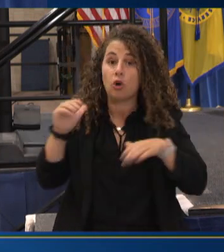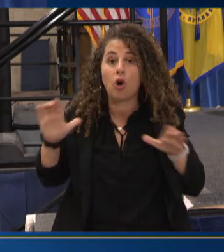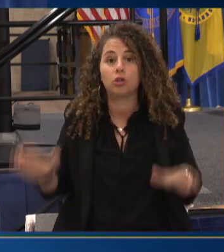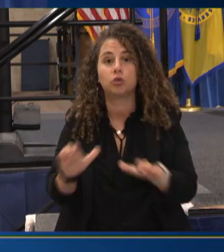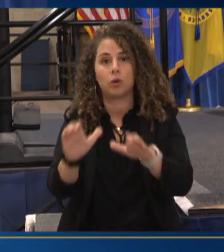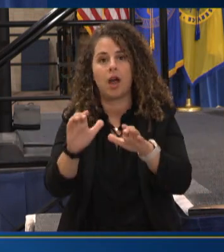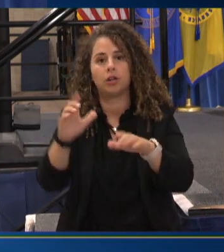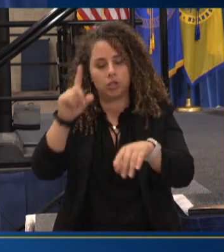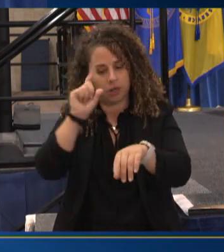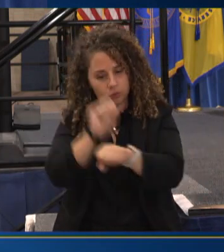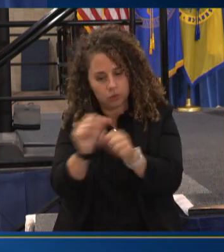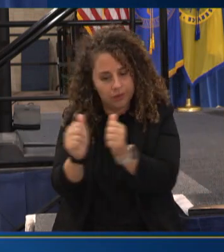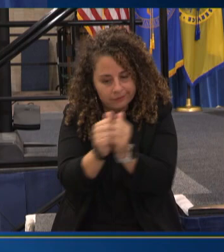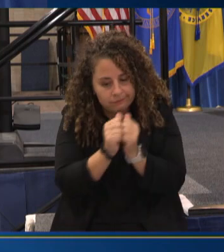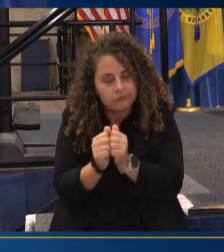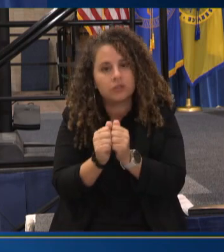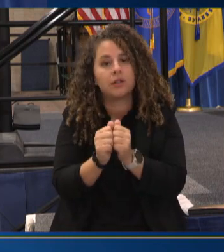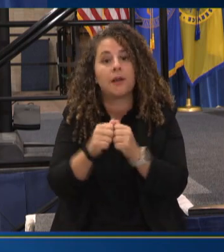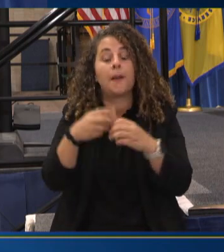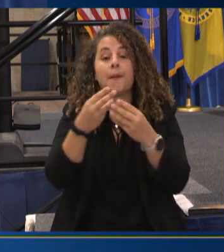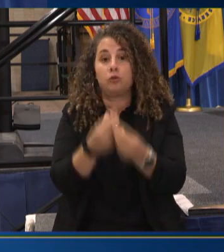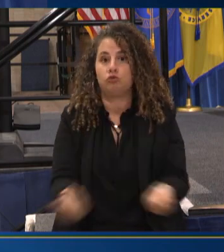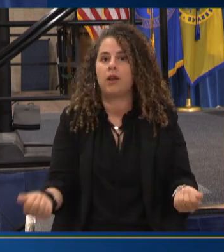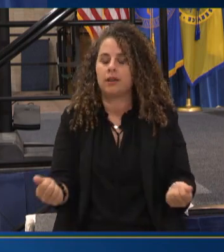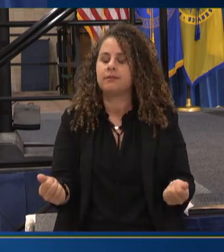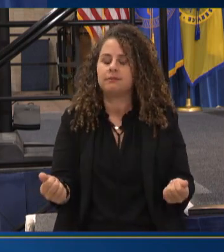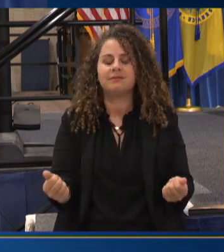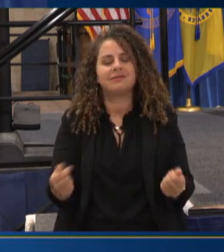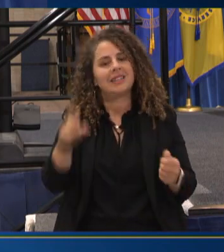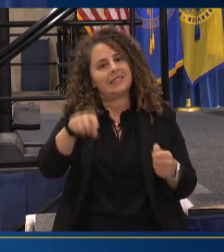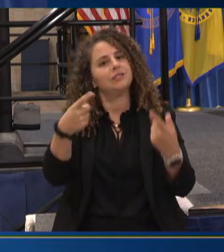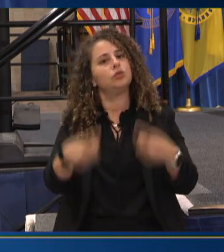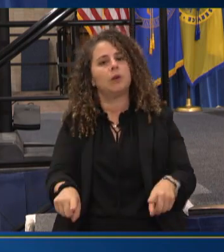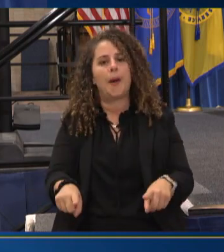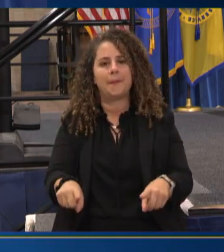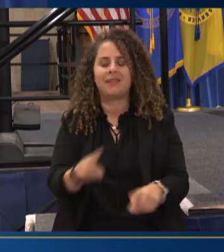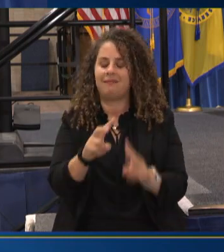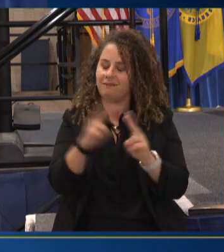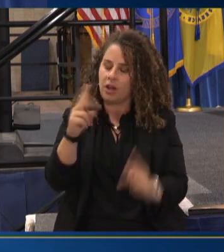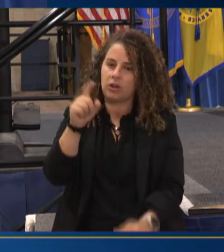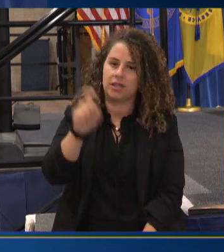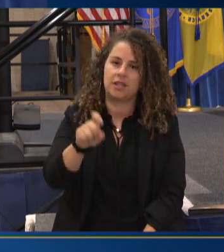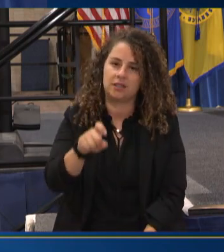together to create solutions is overdue, but so necessary.